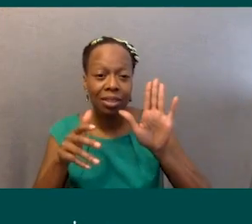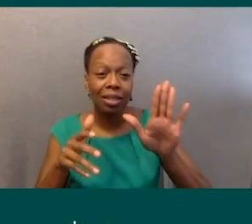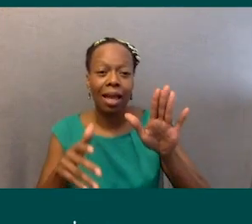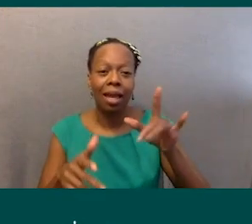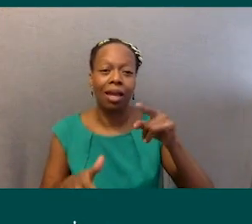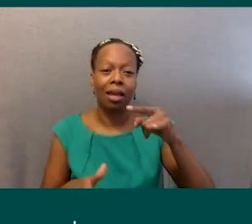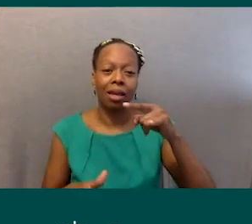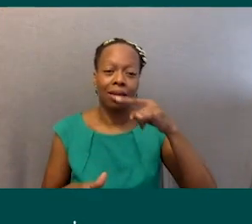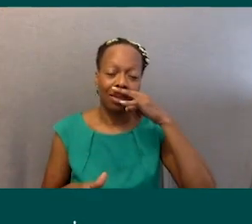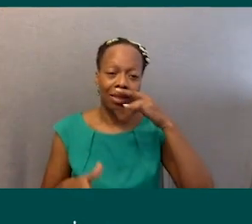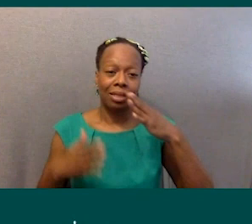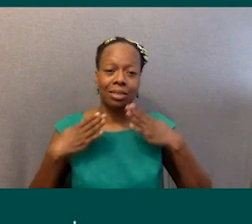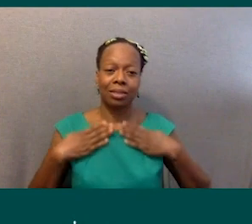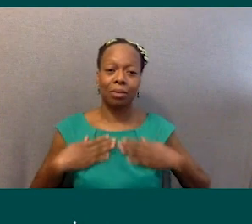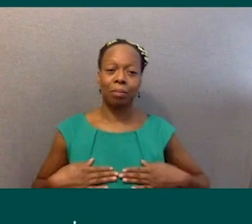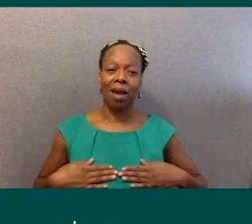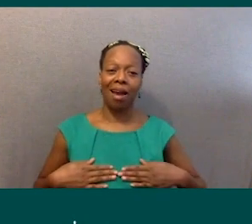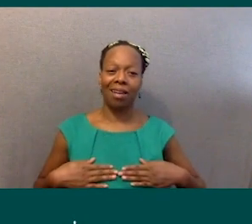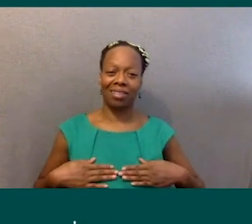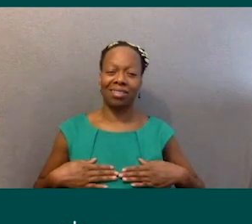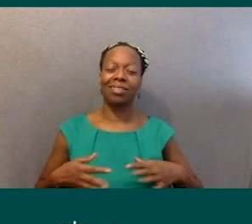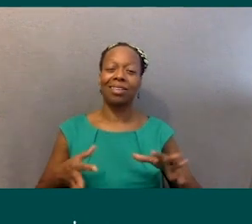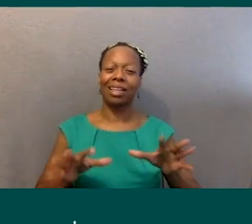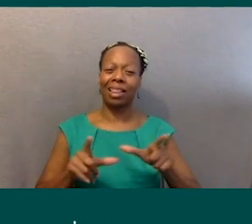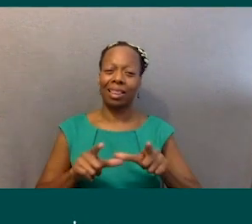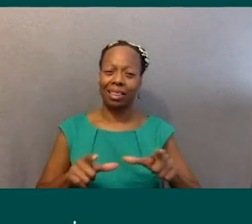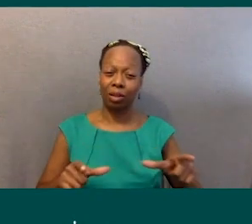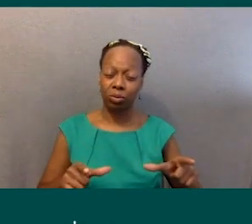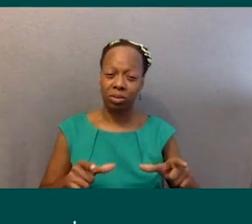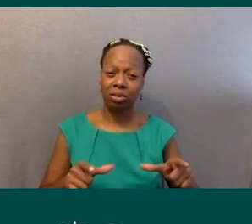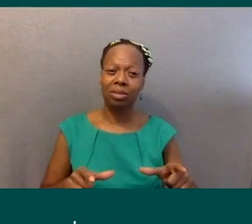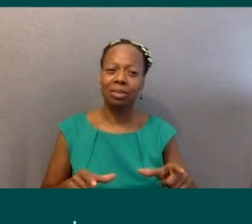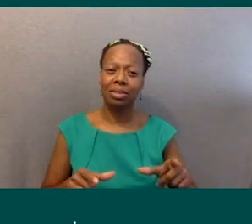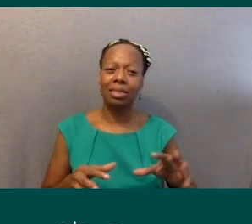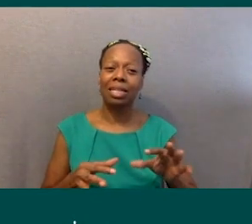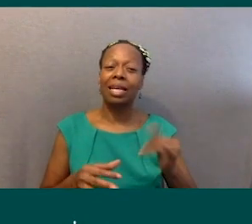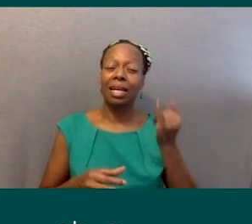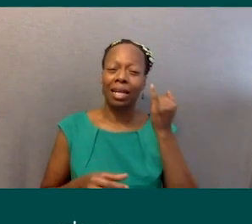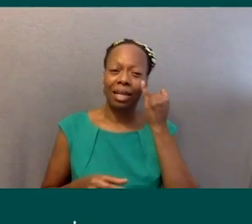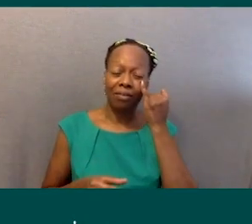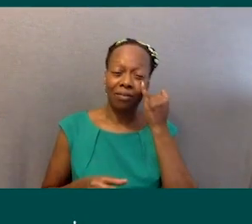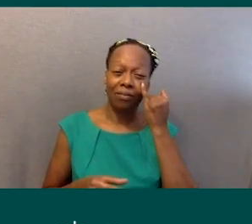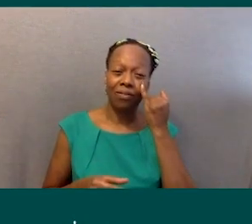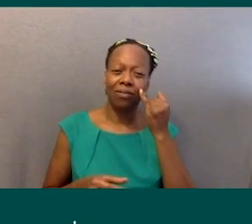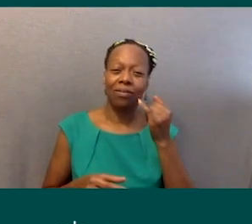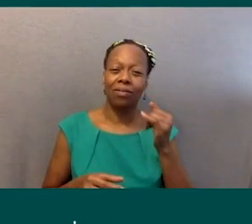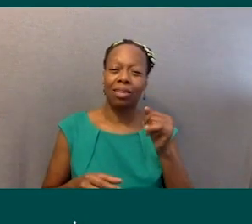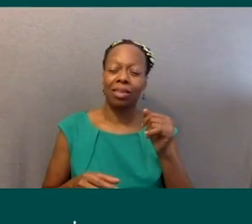and then the parents try to give us some signal or information to find that the pain source.